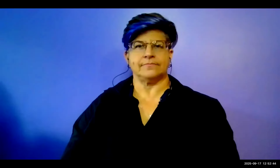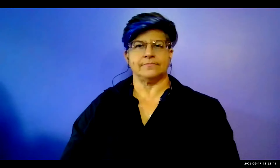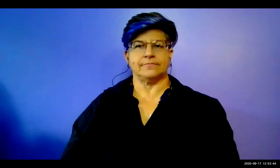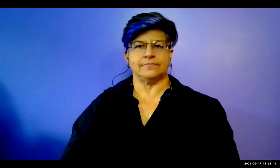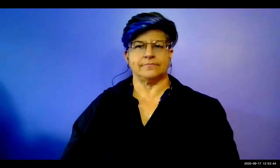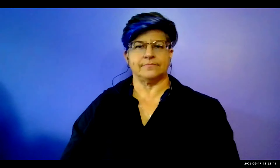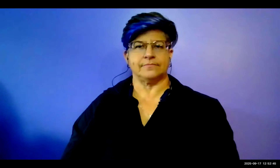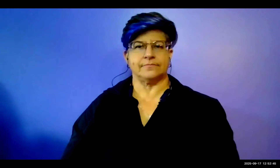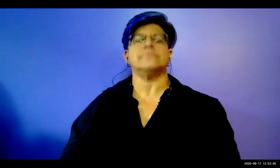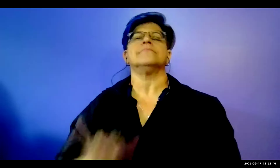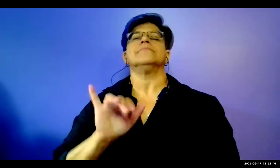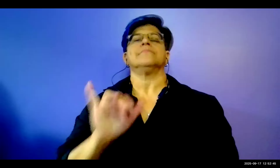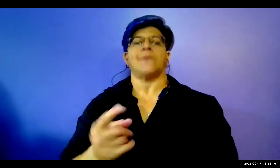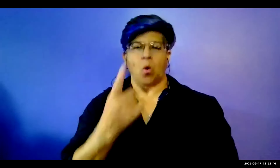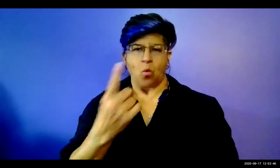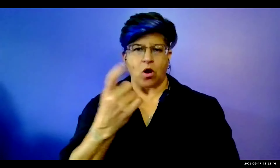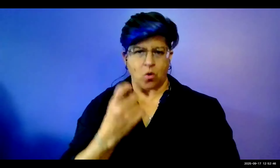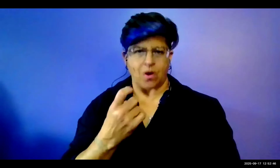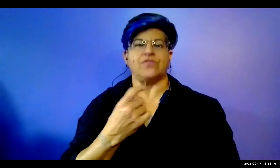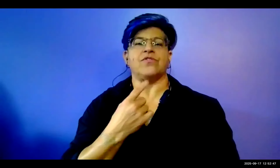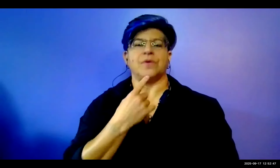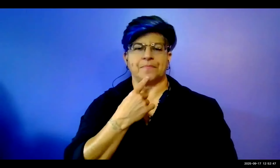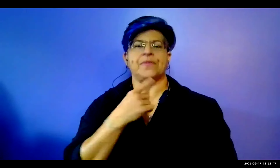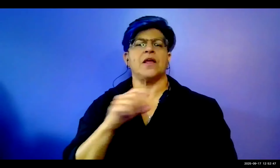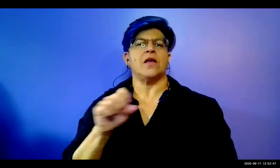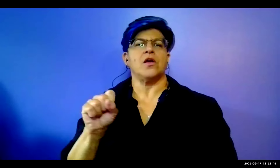Ah, so one of them, Serby did talk about, we're trying to figure out.